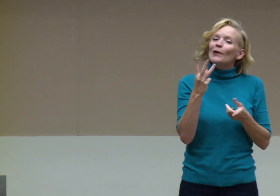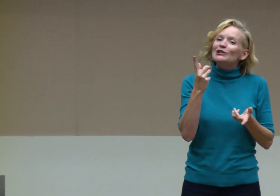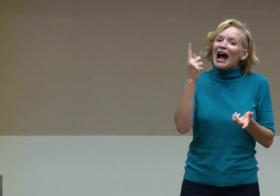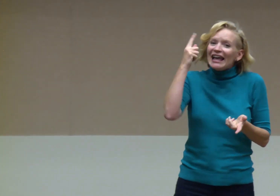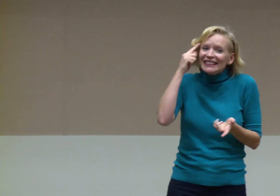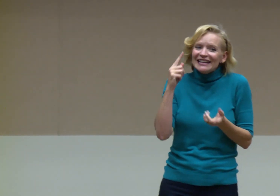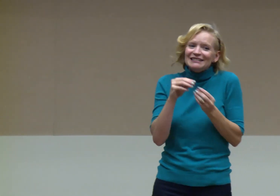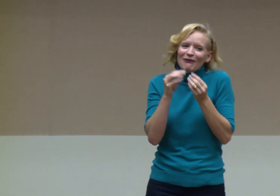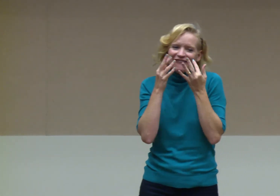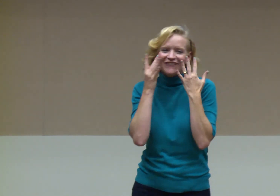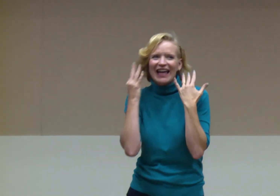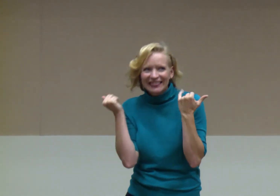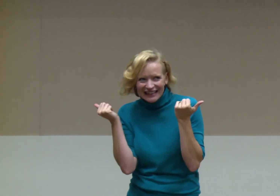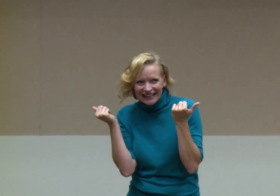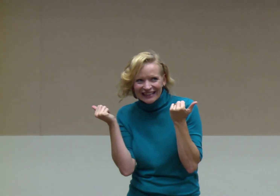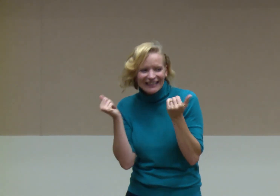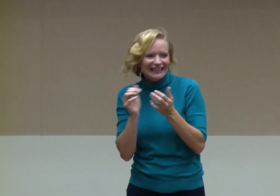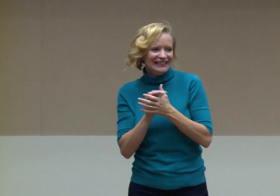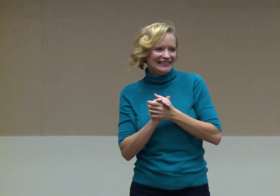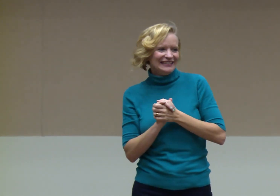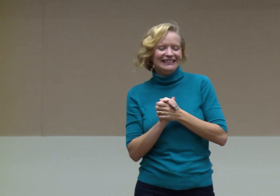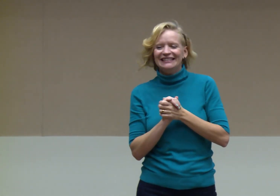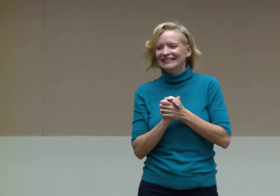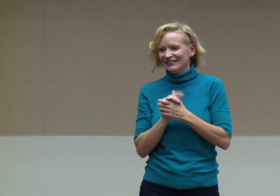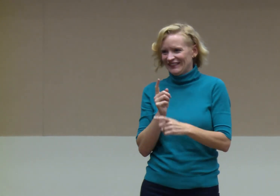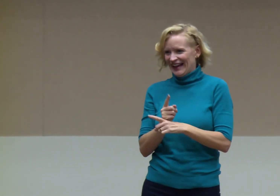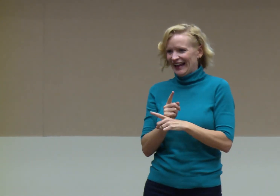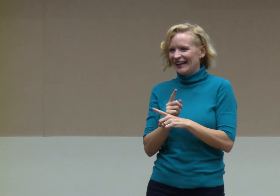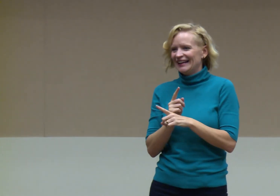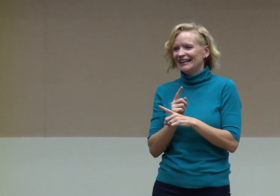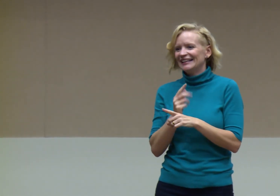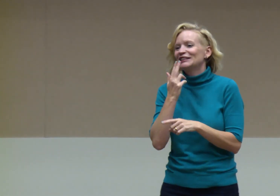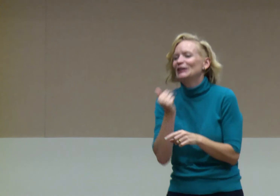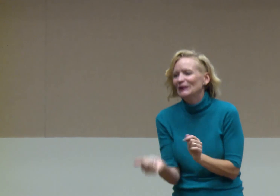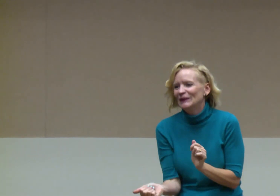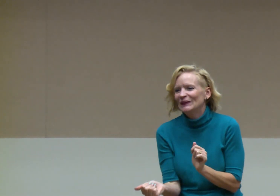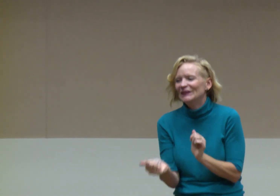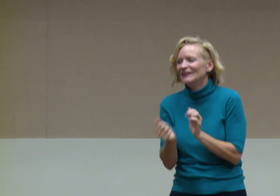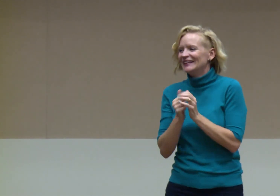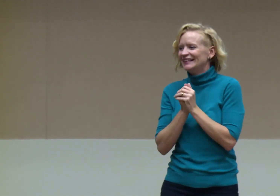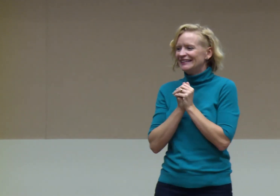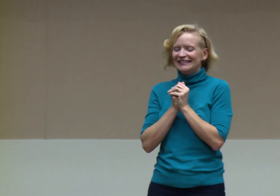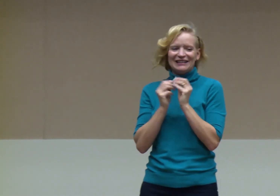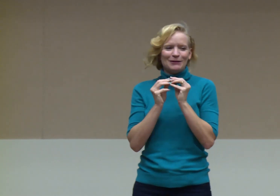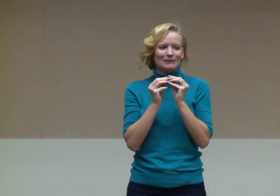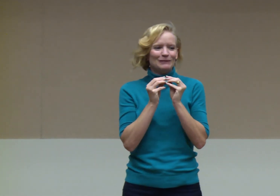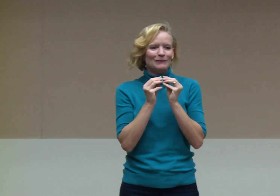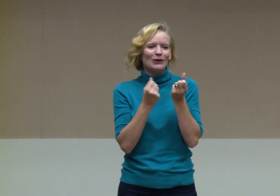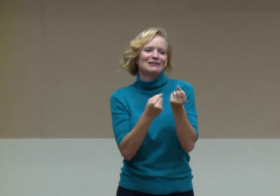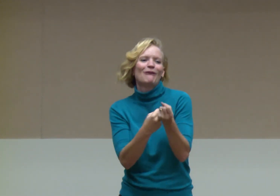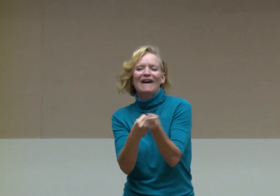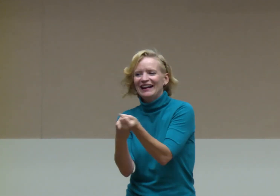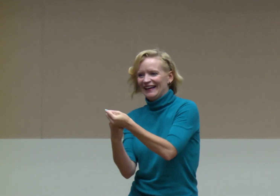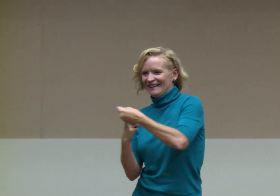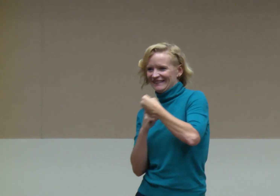But I like it because it's more friendly, right? It's cute, a doggy dog. It's more supportive.